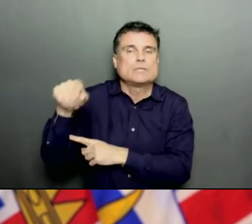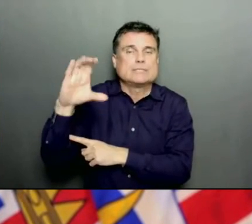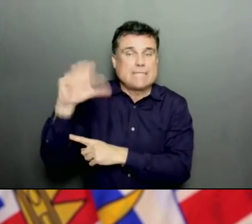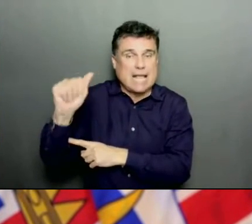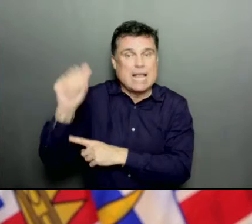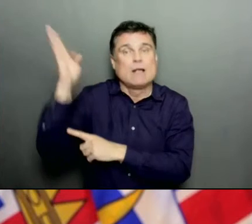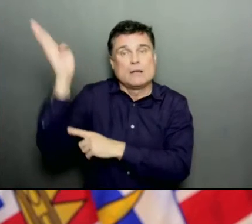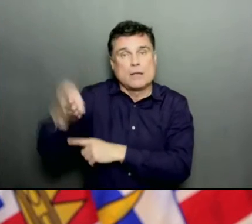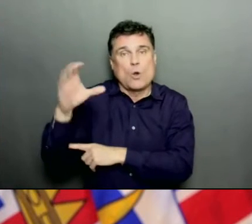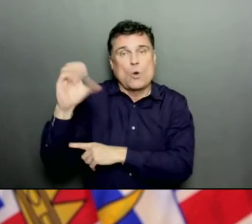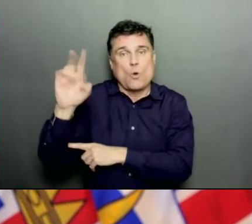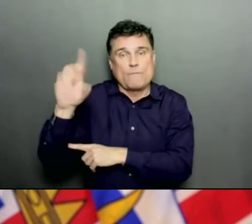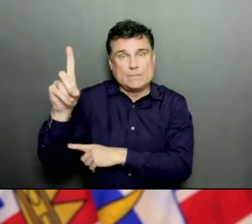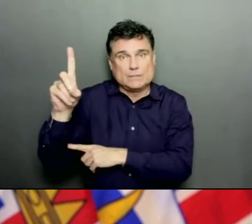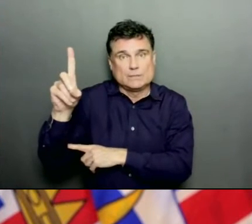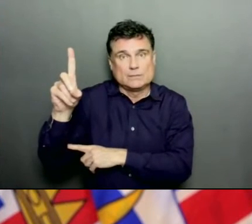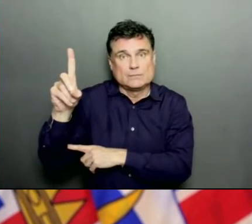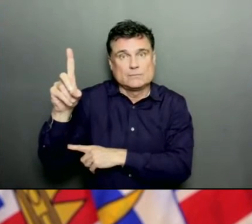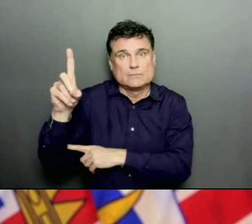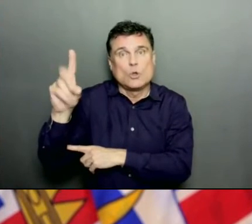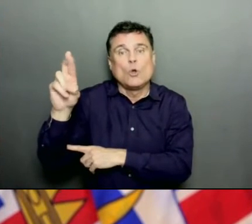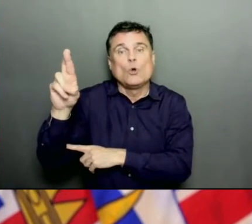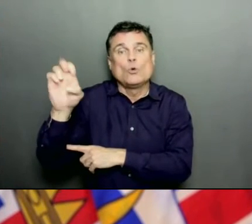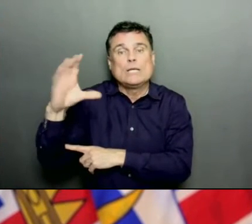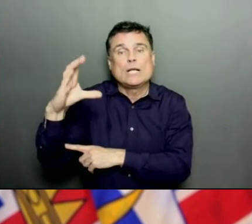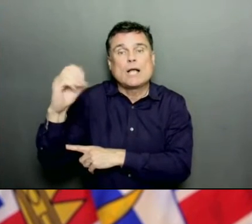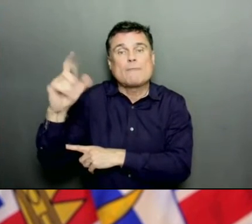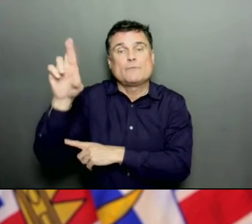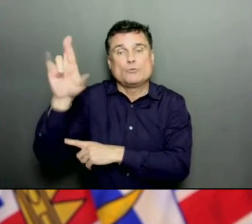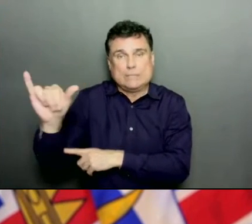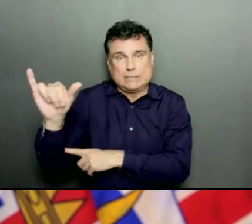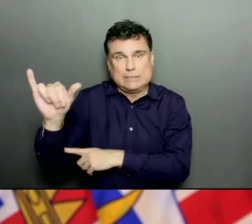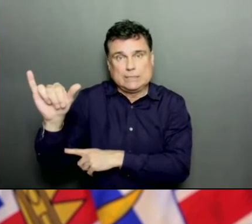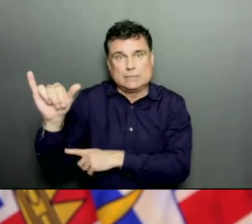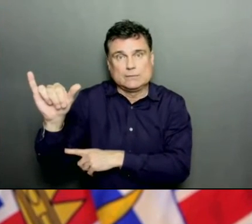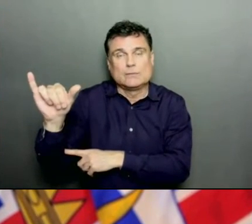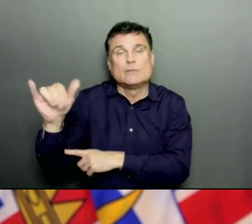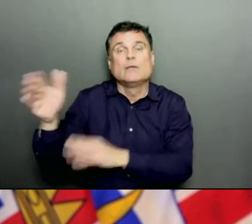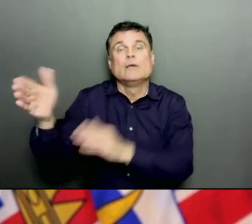For information about the province's new orders and pandemic supports, visit